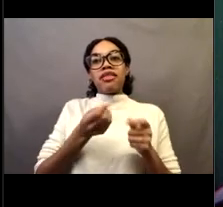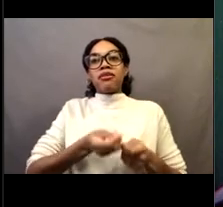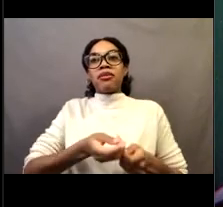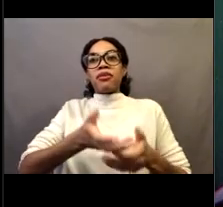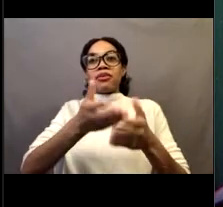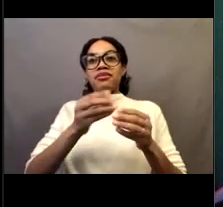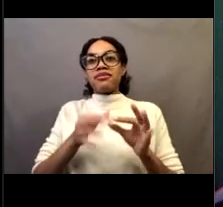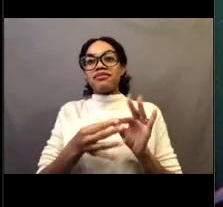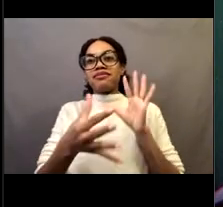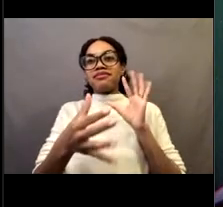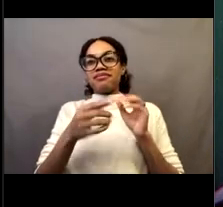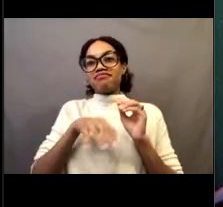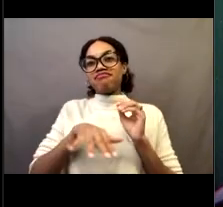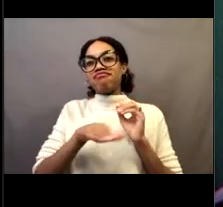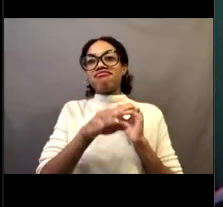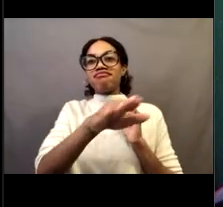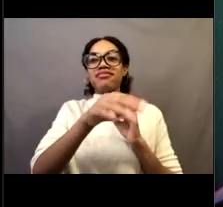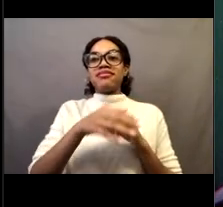up against the boat in the top picture.